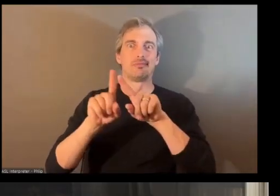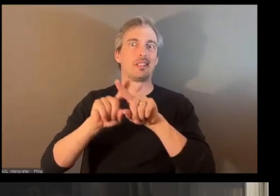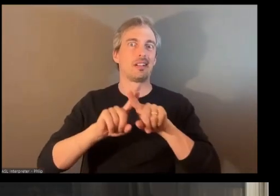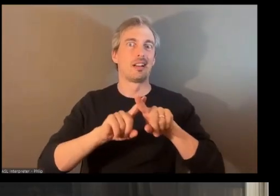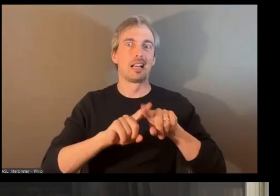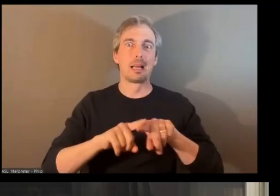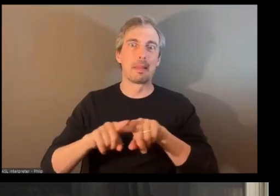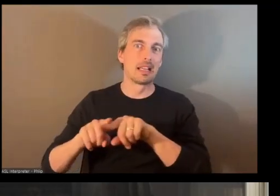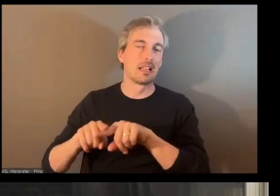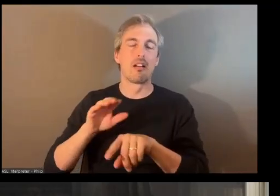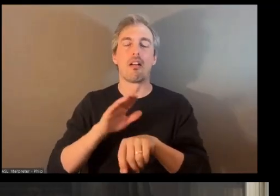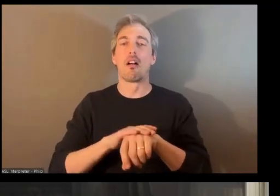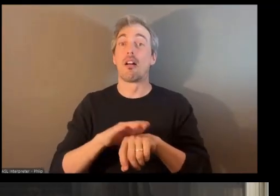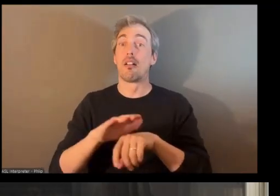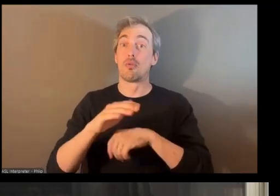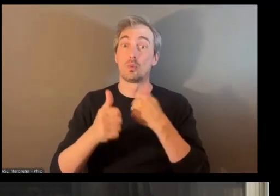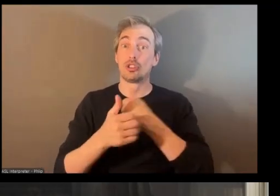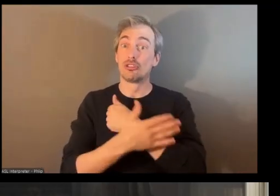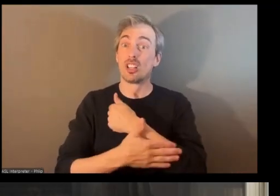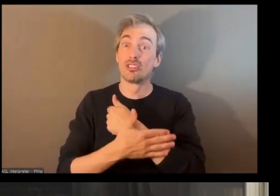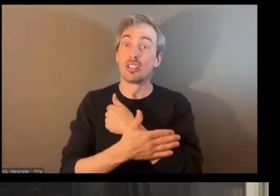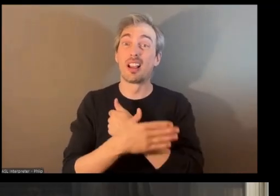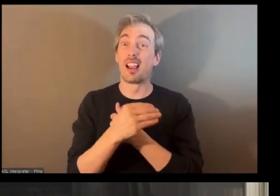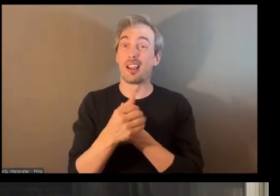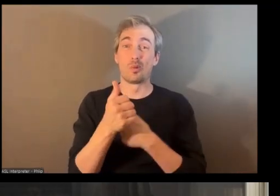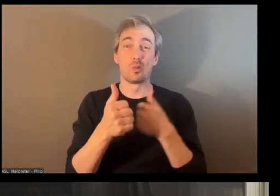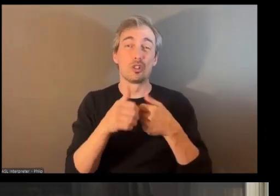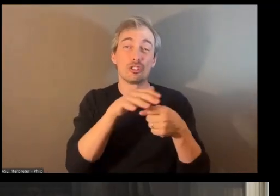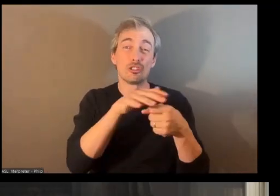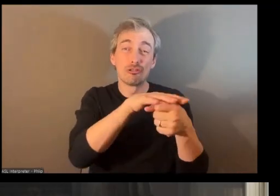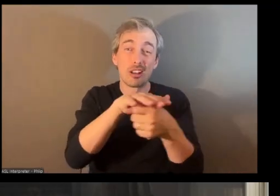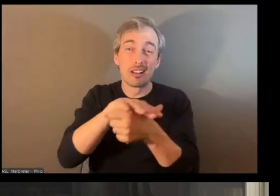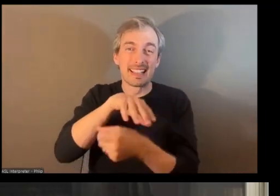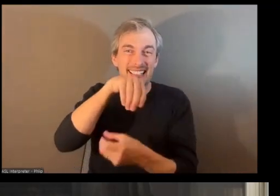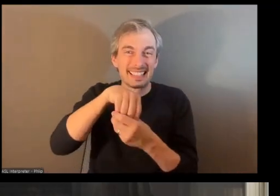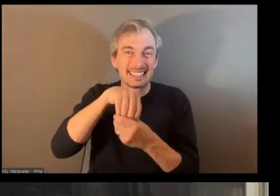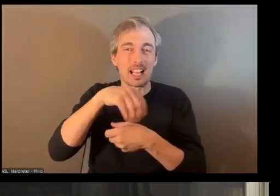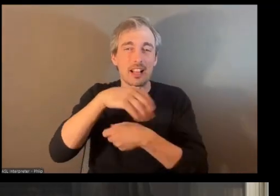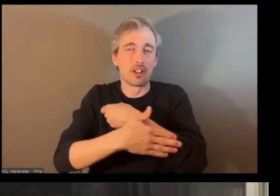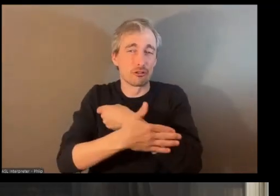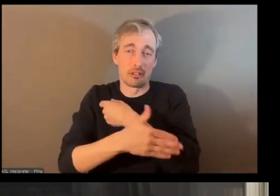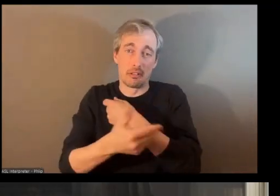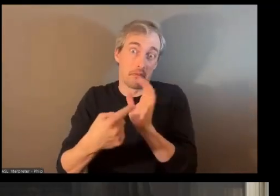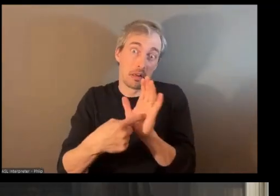And there... Let's say... 2 to 5... Translating your website or product